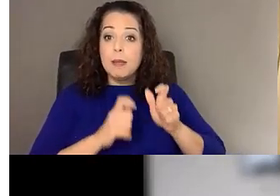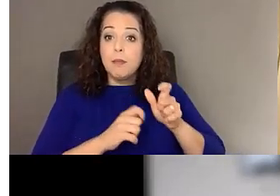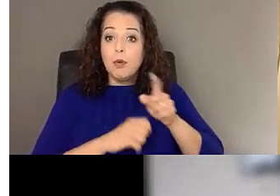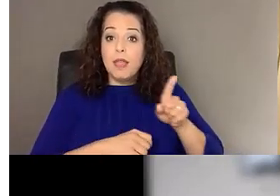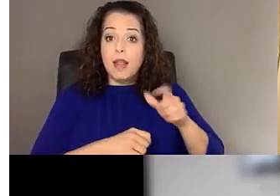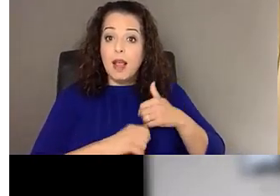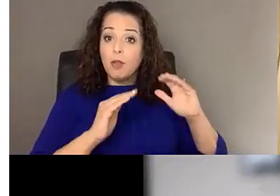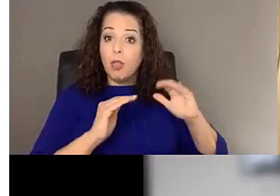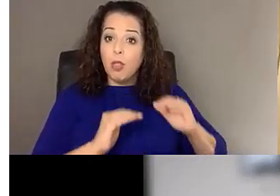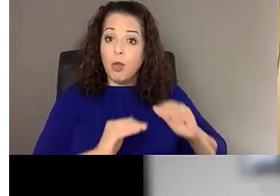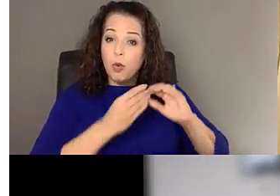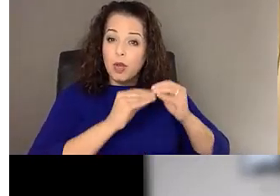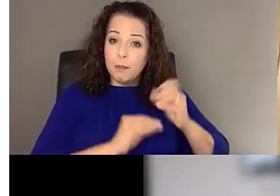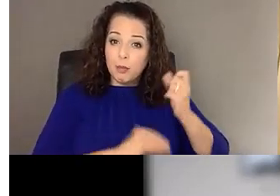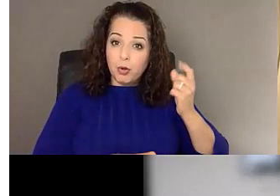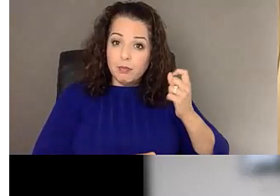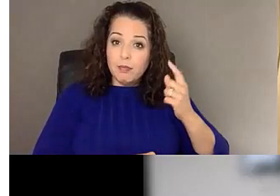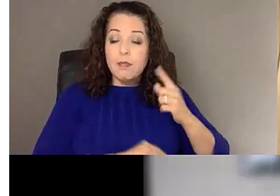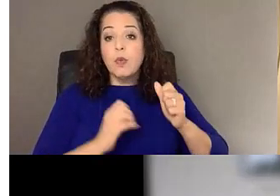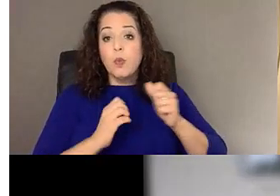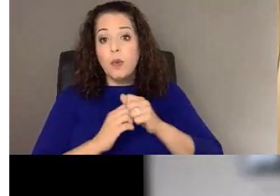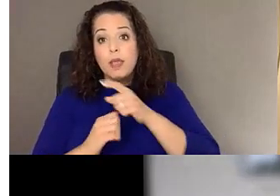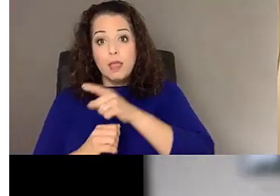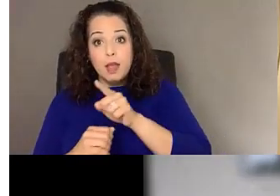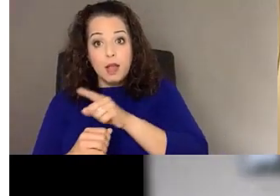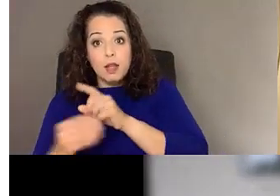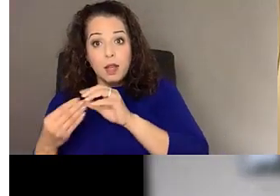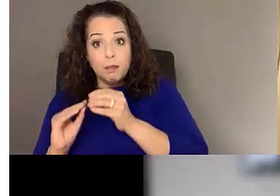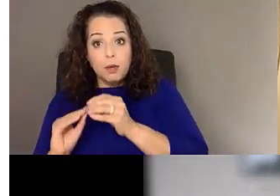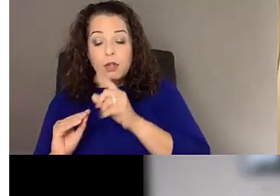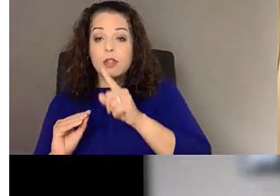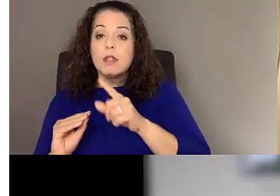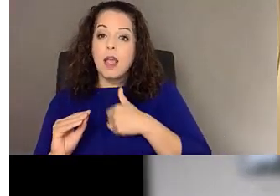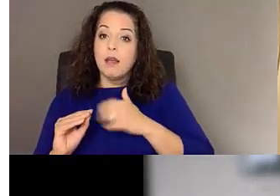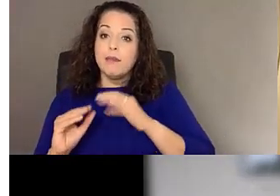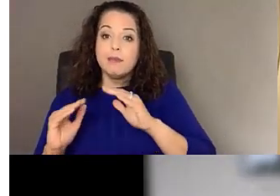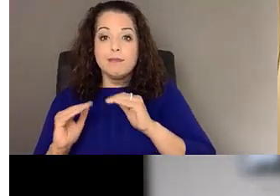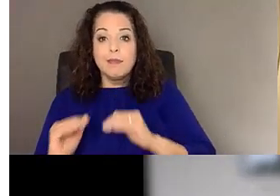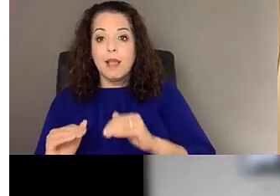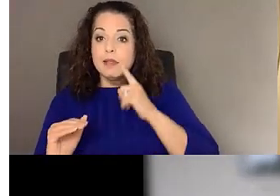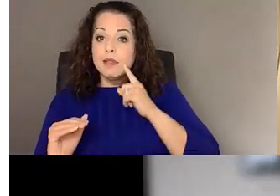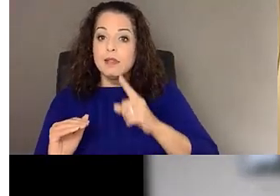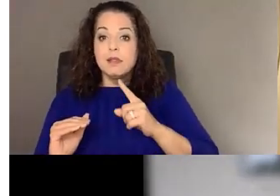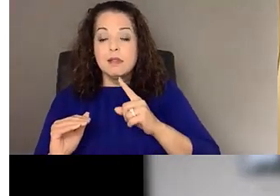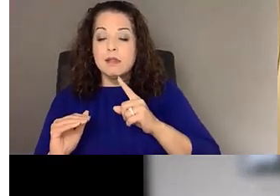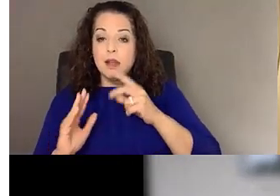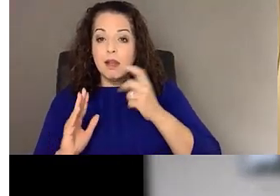may be better for those who have poor graph literacy. And so really it's best to provide